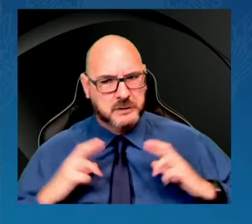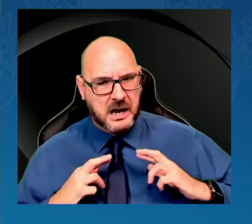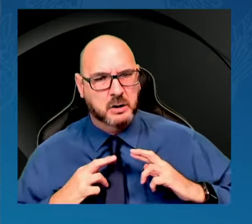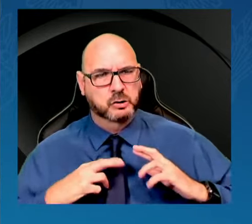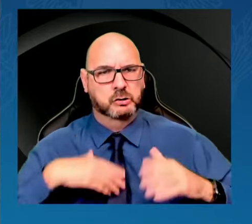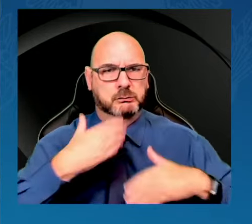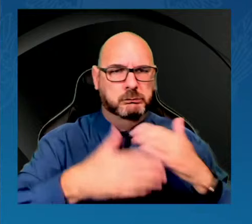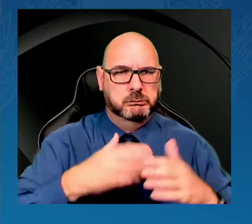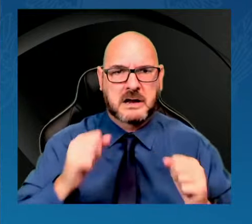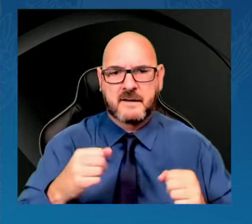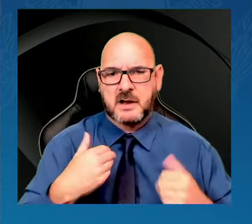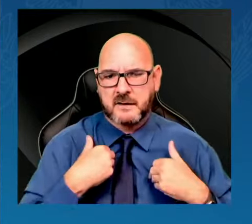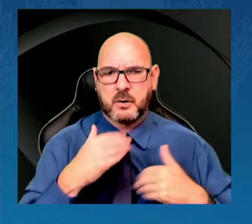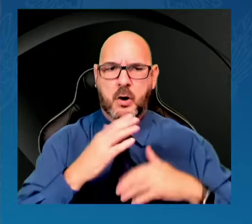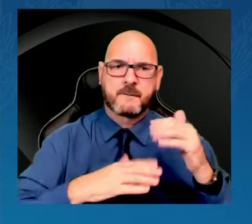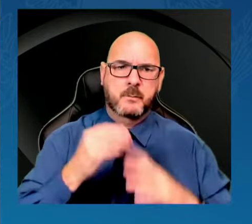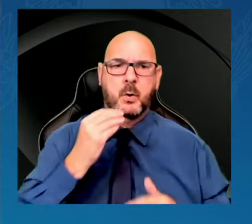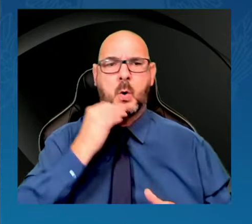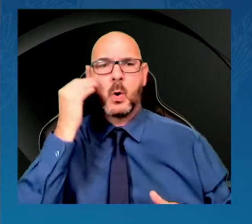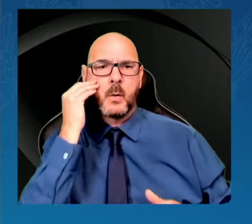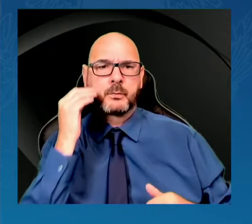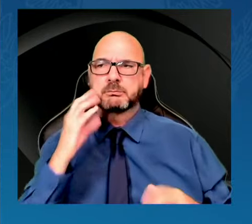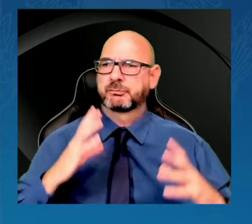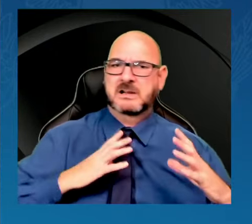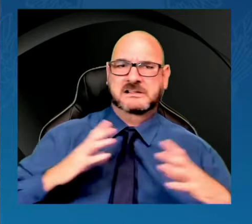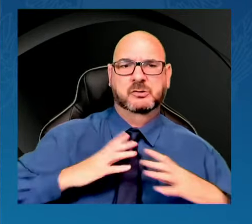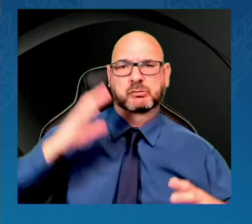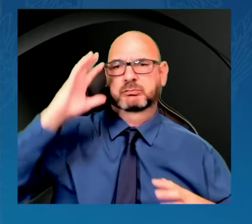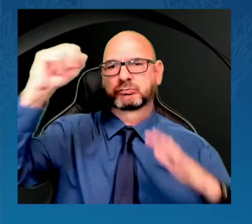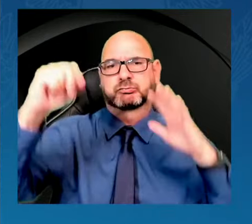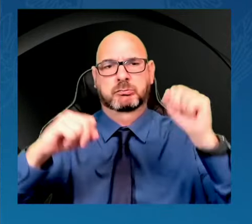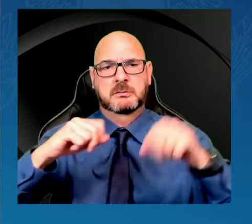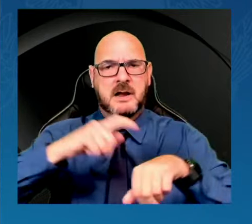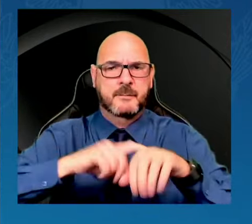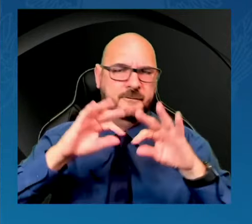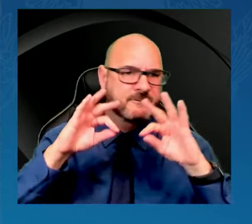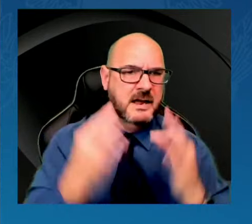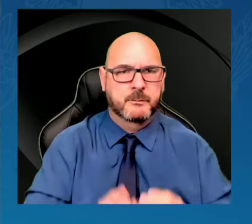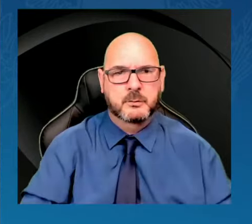you know, once a year. And so there is just so much that is happening right now